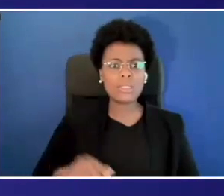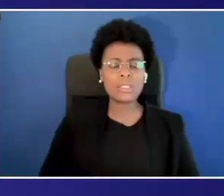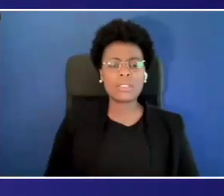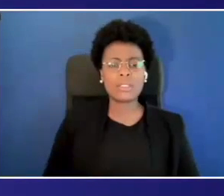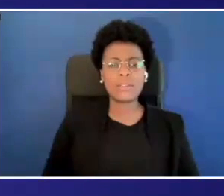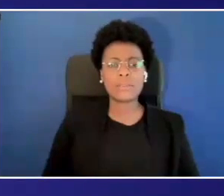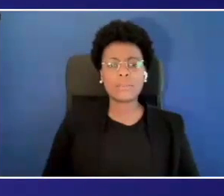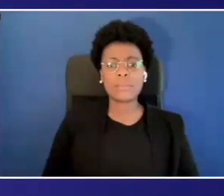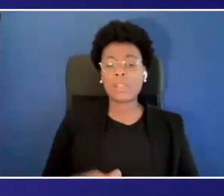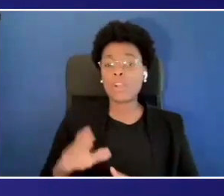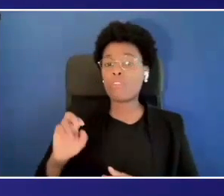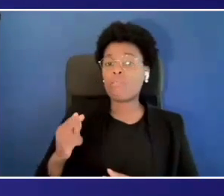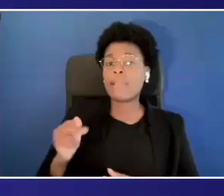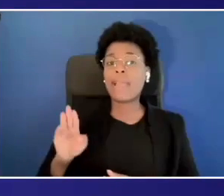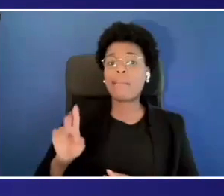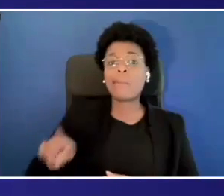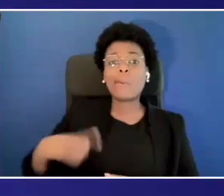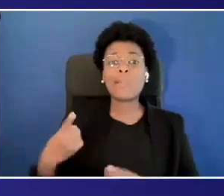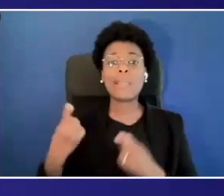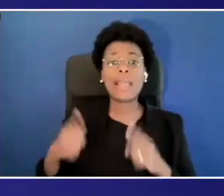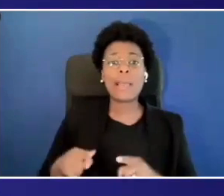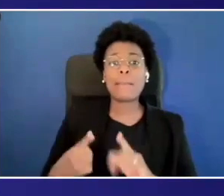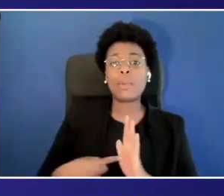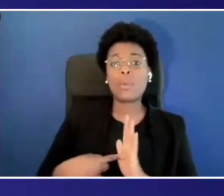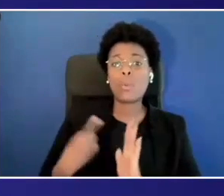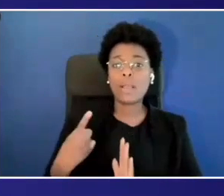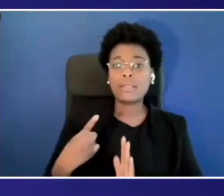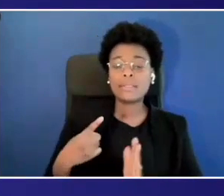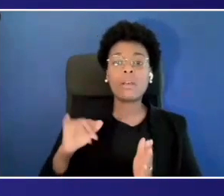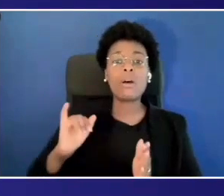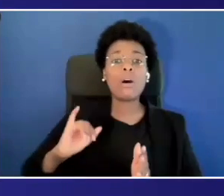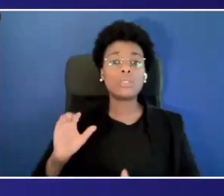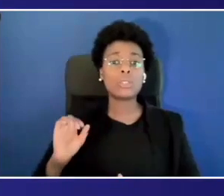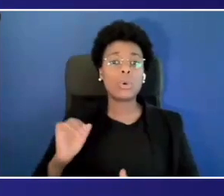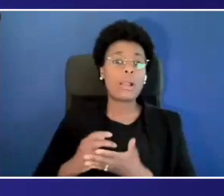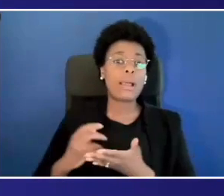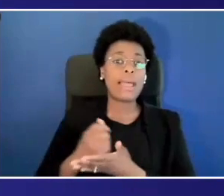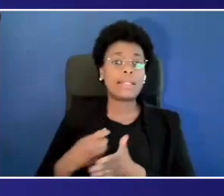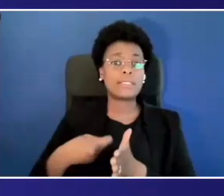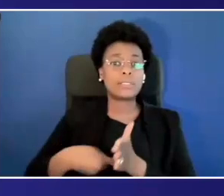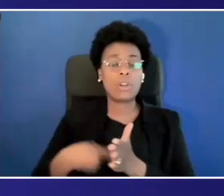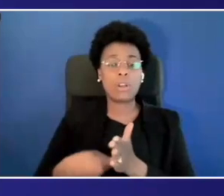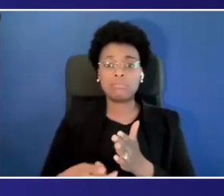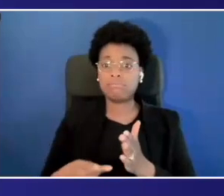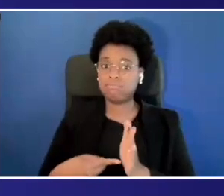As Rihad can only be done once and collection costs can be added every time, we are actually harming rather than helping borrowers in this situation.